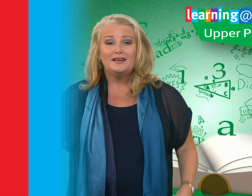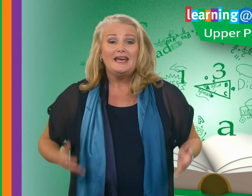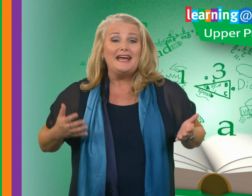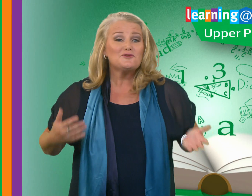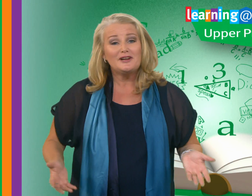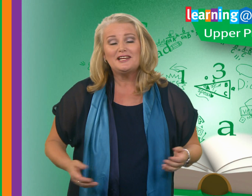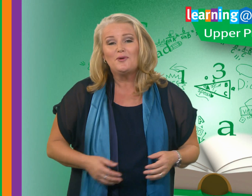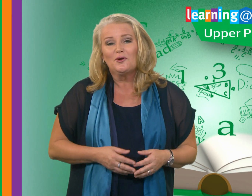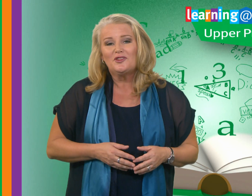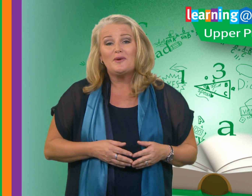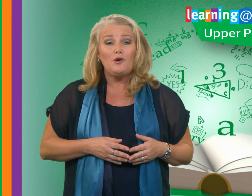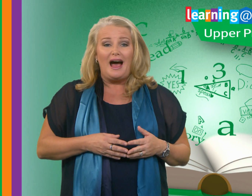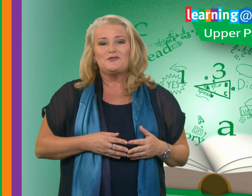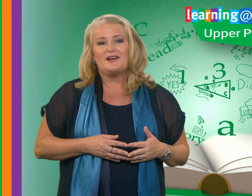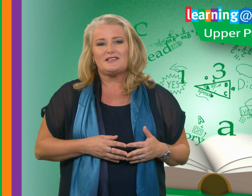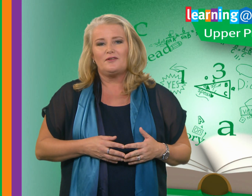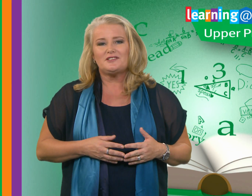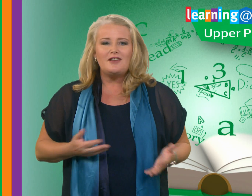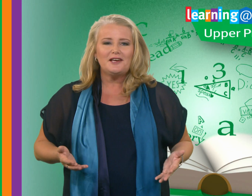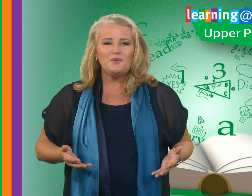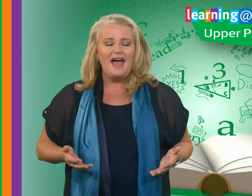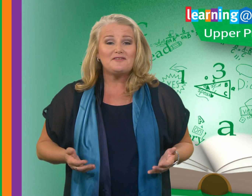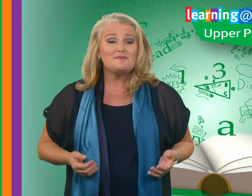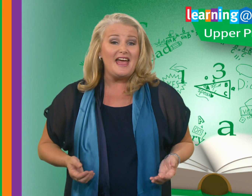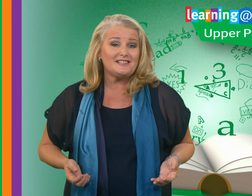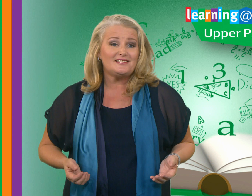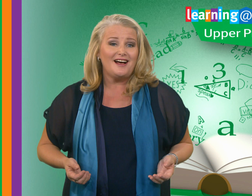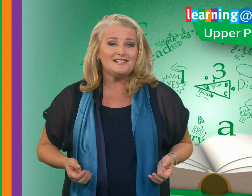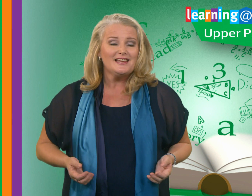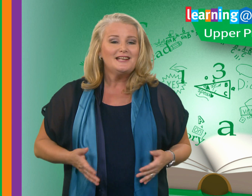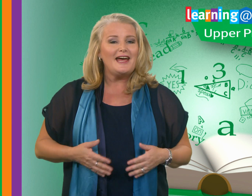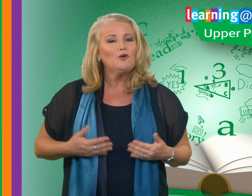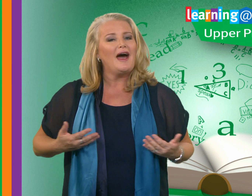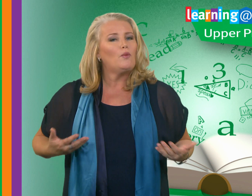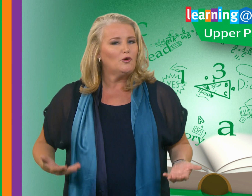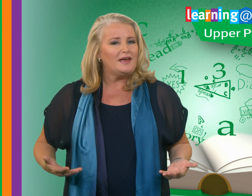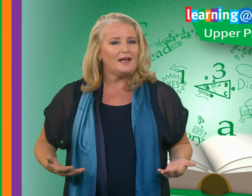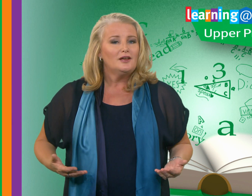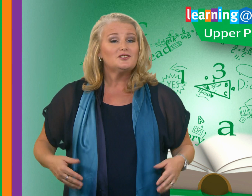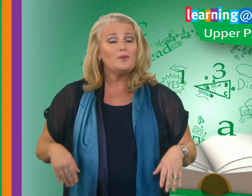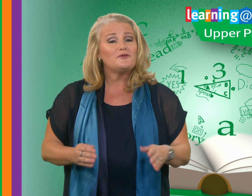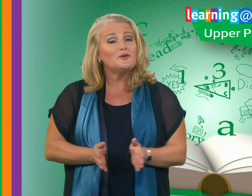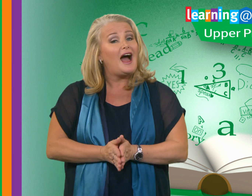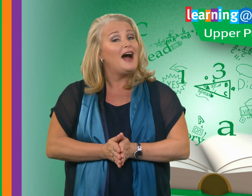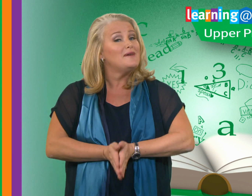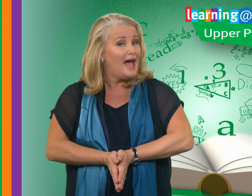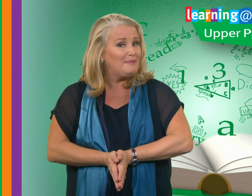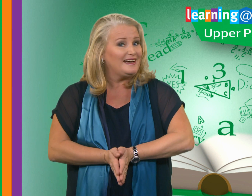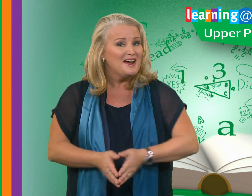It's really important that we look after ourselves. So next, we have some exercises to help our wellbeing, so we feel calm and happy.